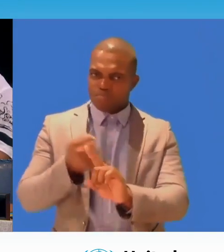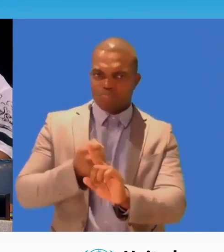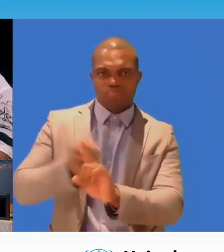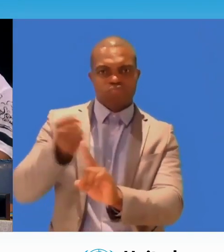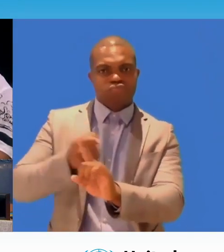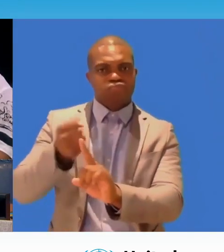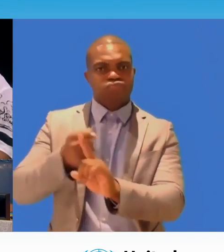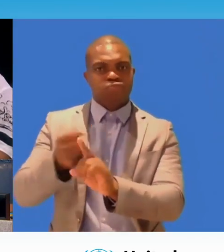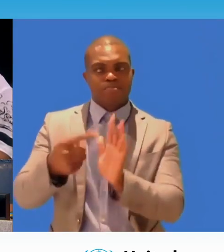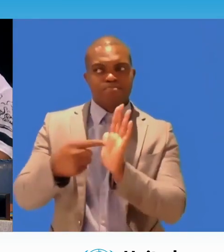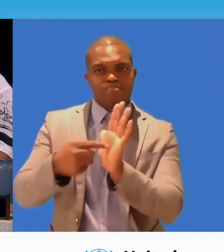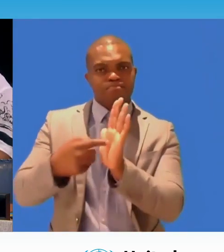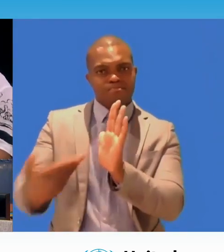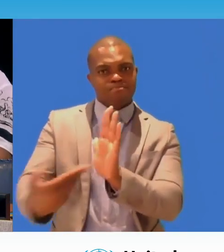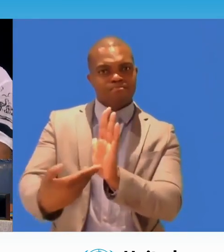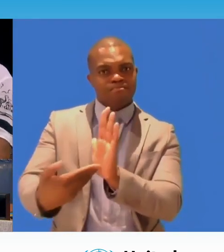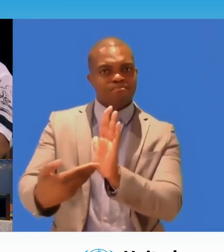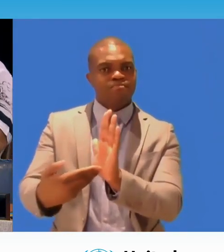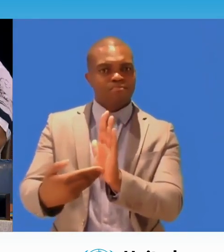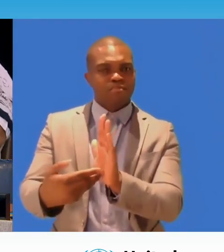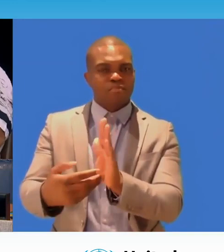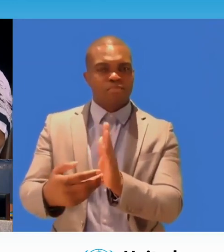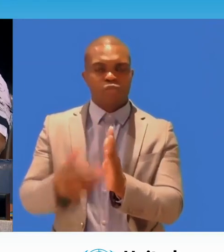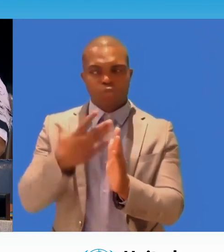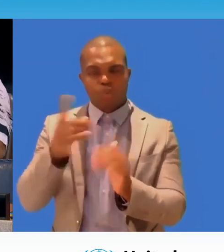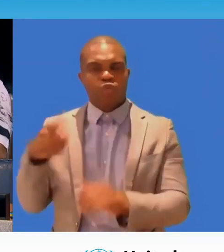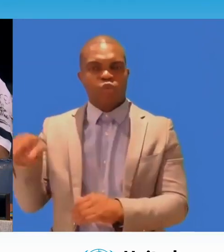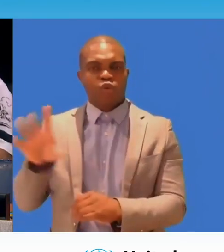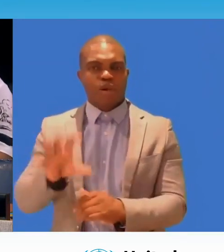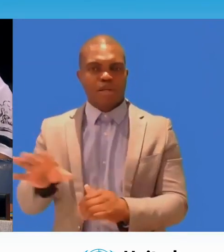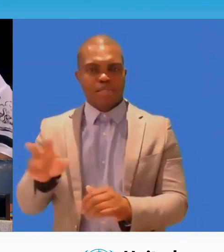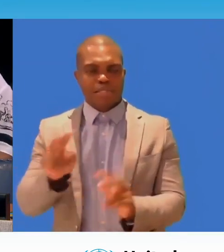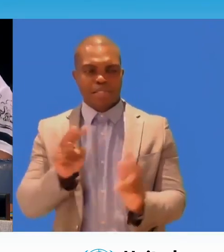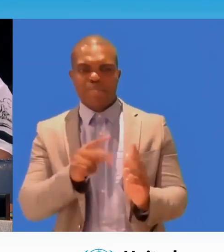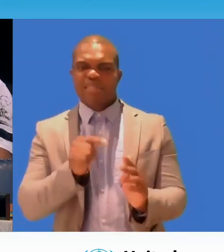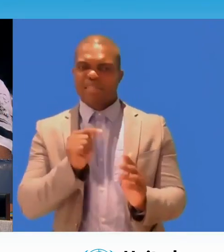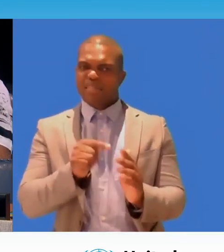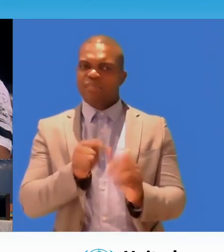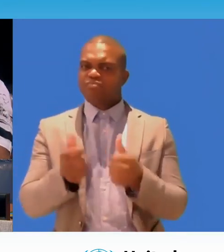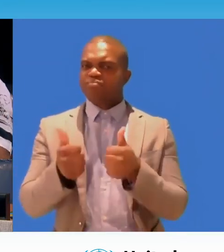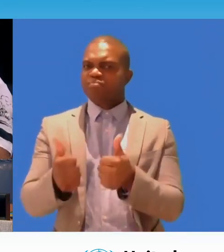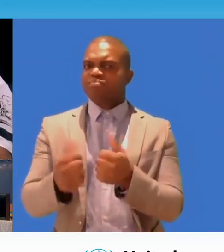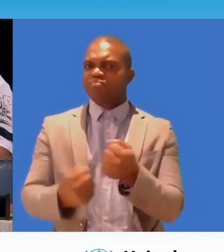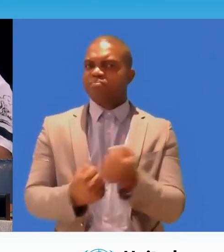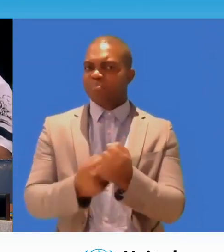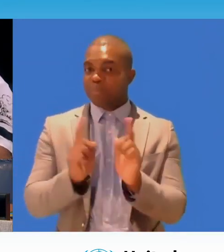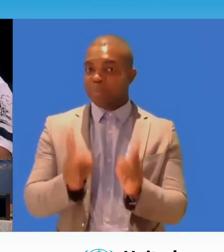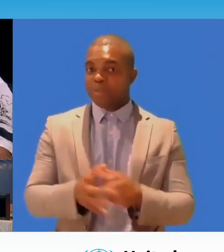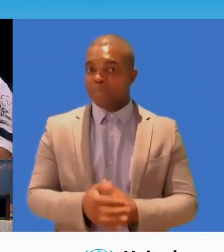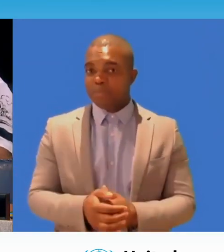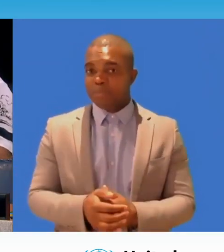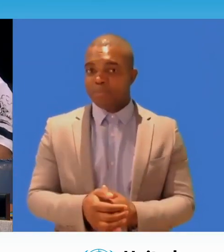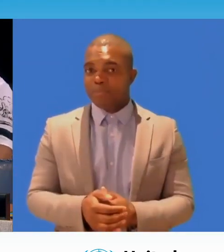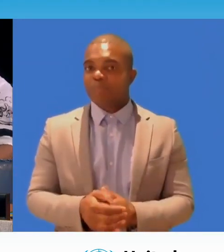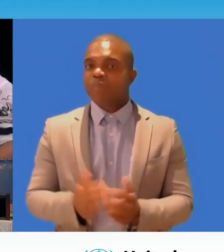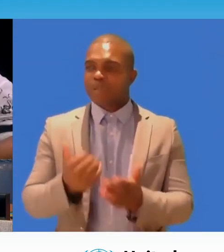human rights violations as well as taking forward real uh real measures to implement the convention